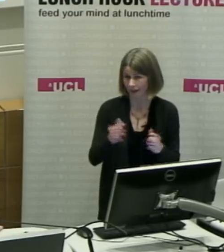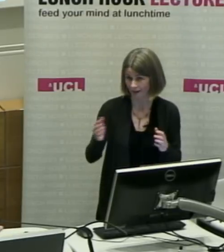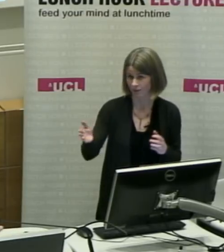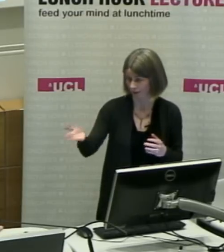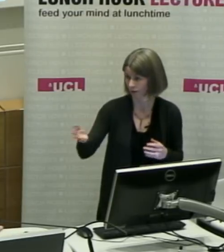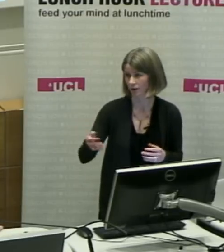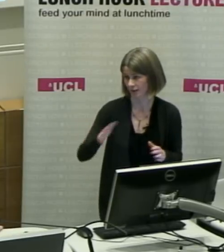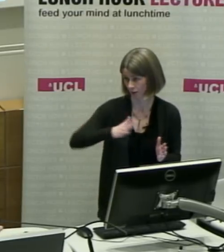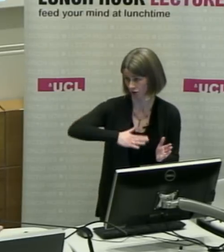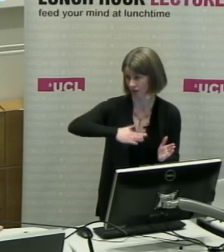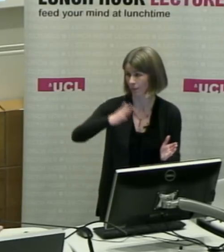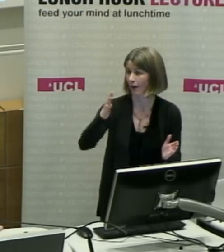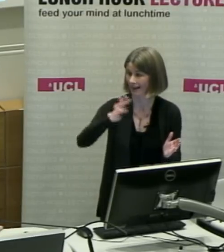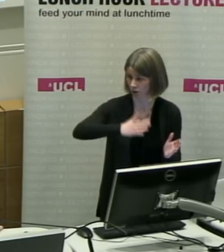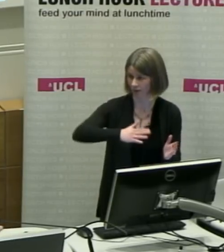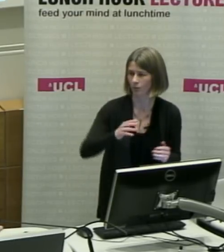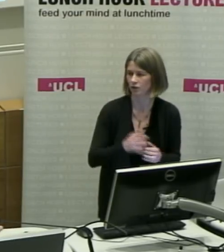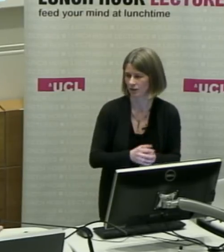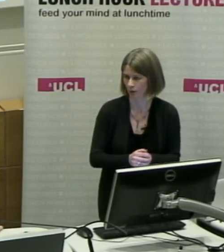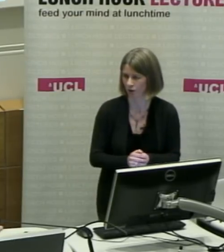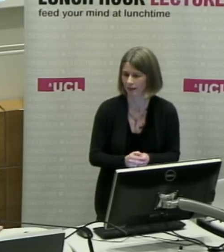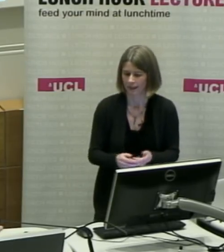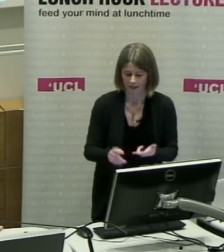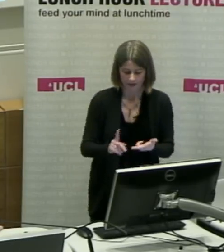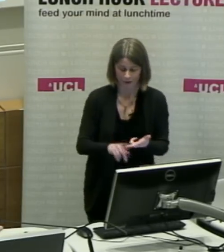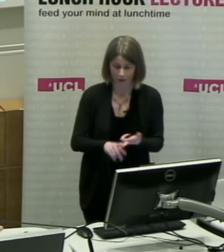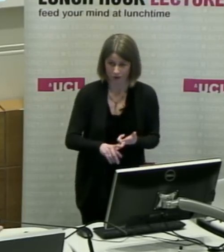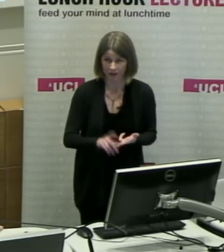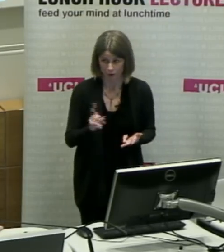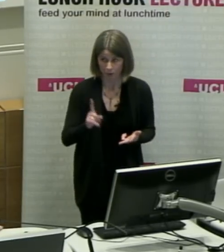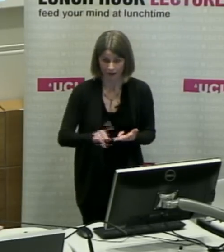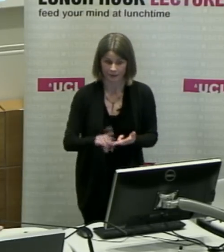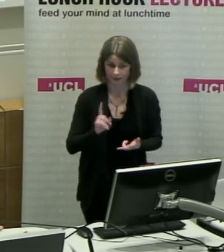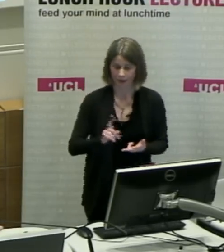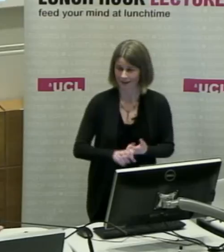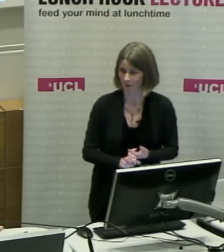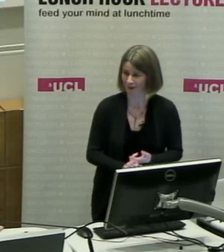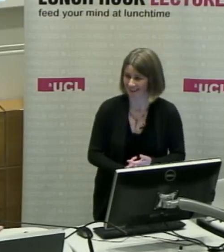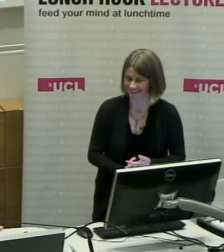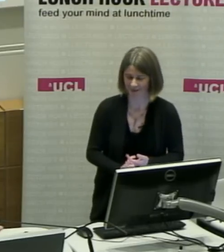We can ask very interesting questions about age of language exposure. The third question is about Asperger's.